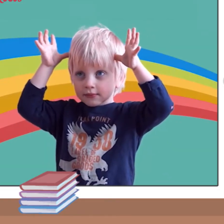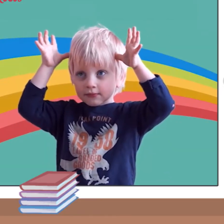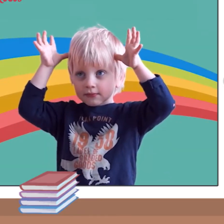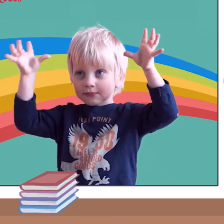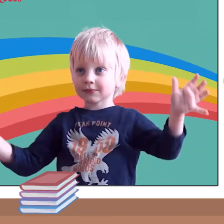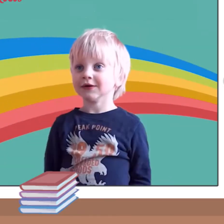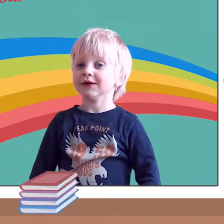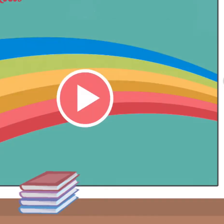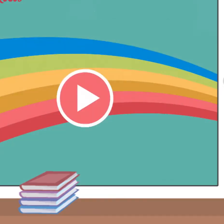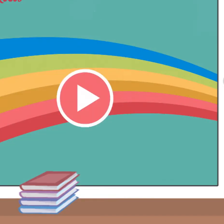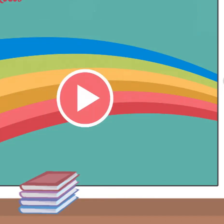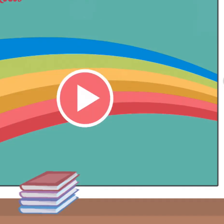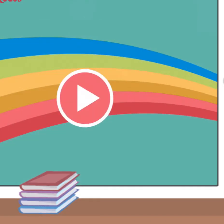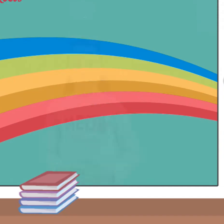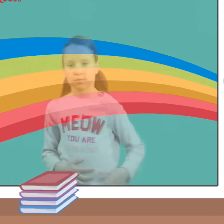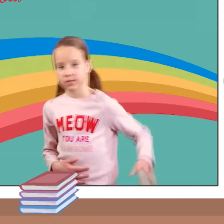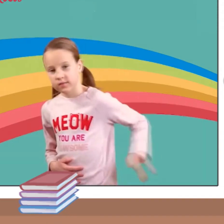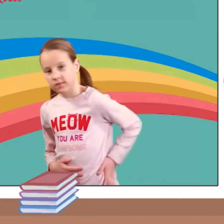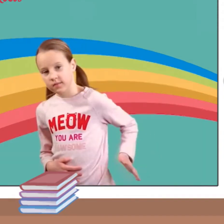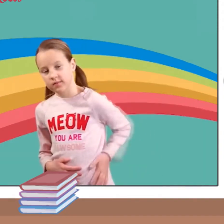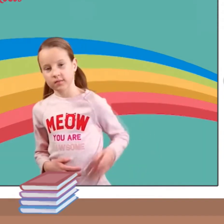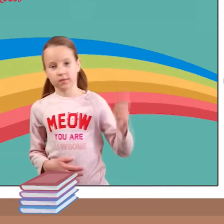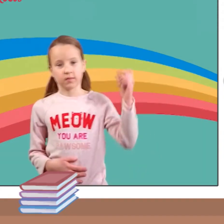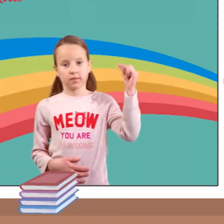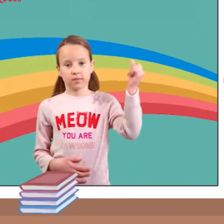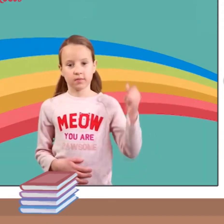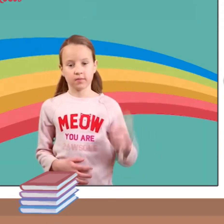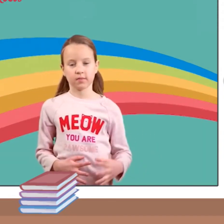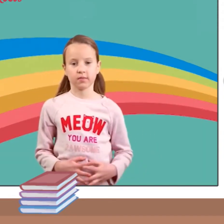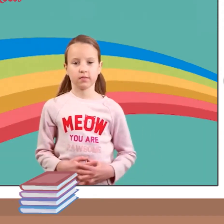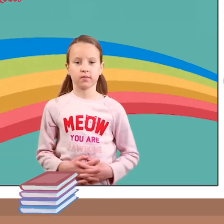dog